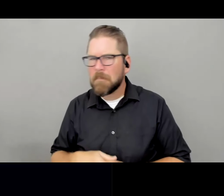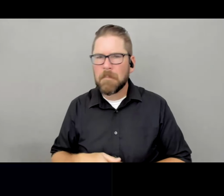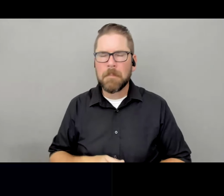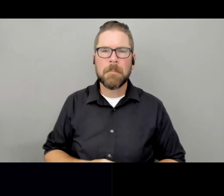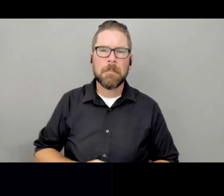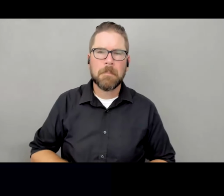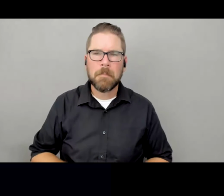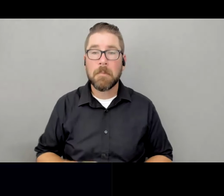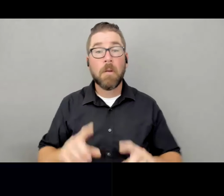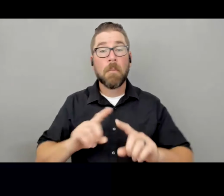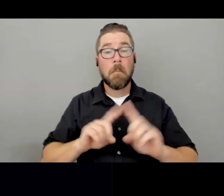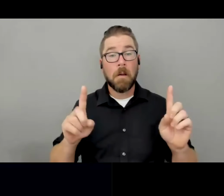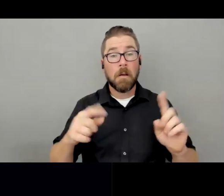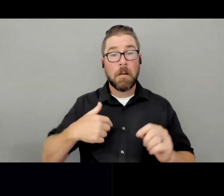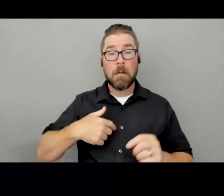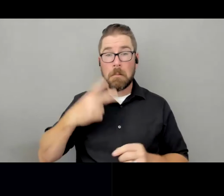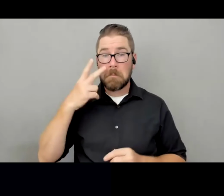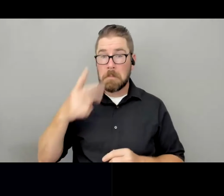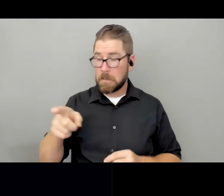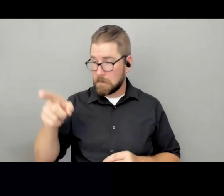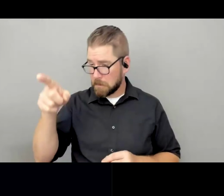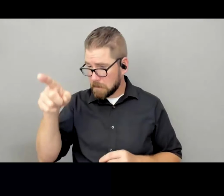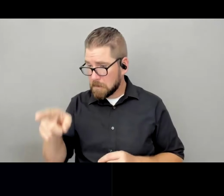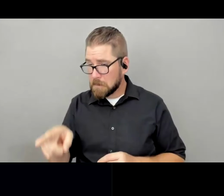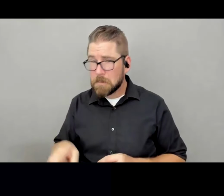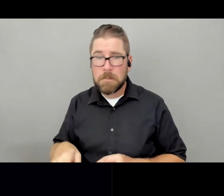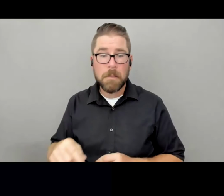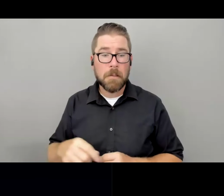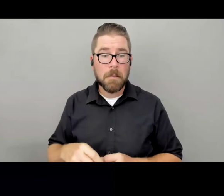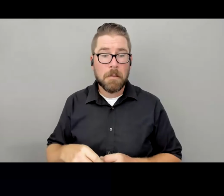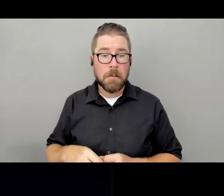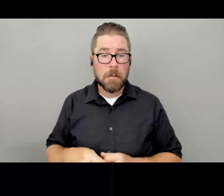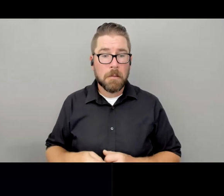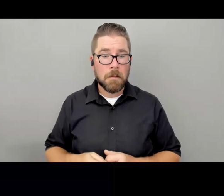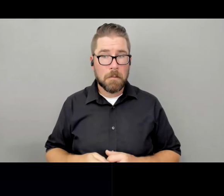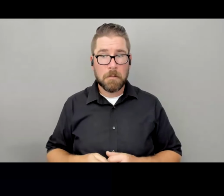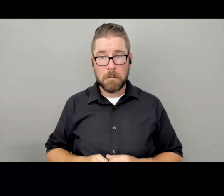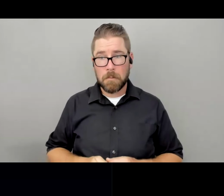but I'm seeing a lot of... Silvia, would you be able to clarify